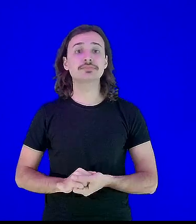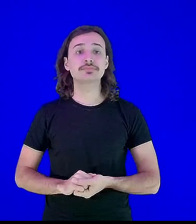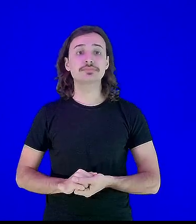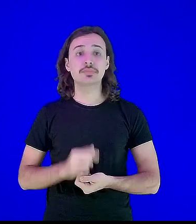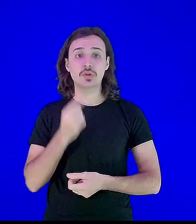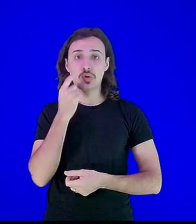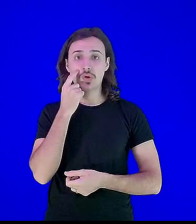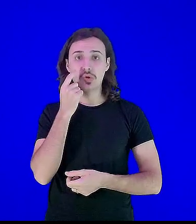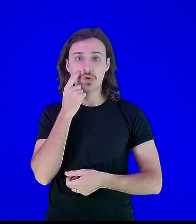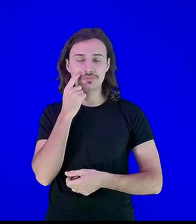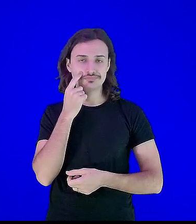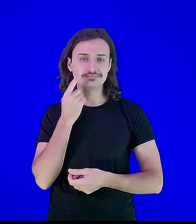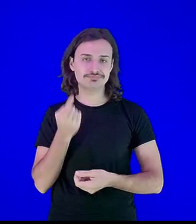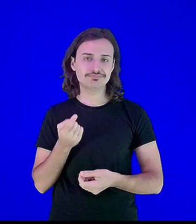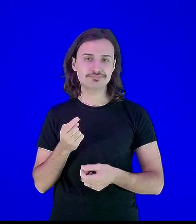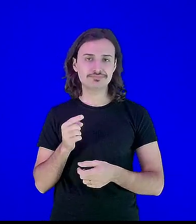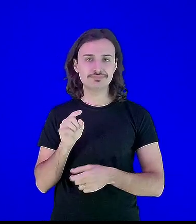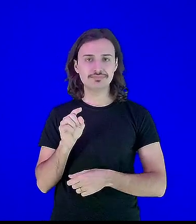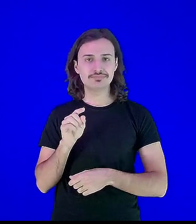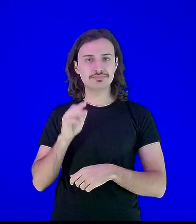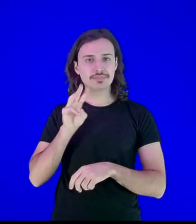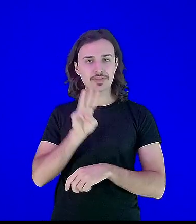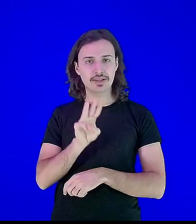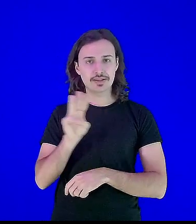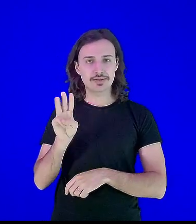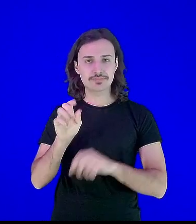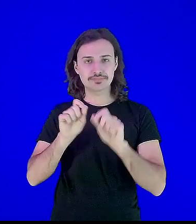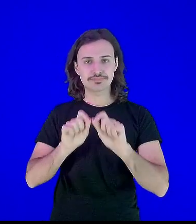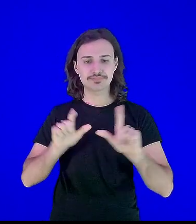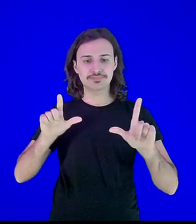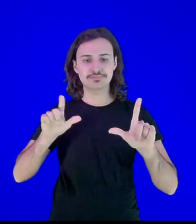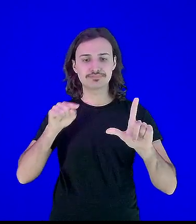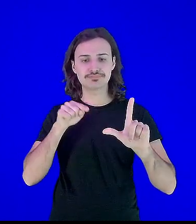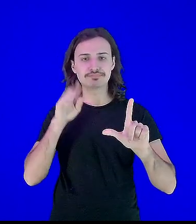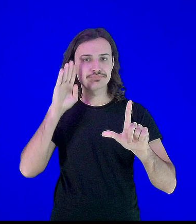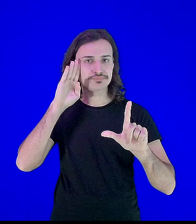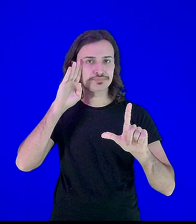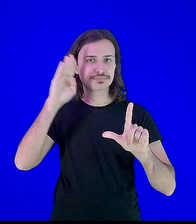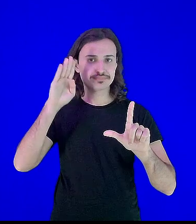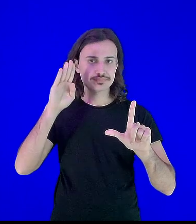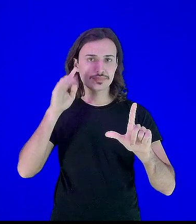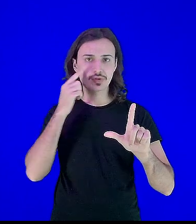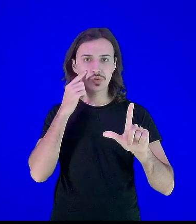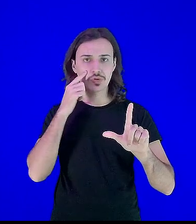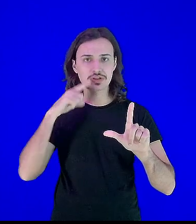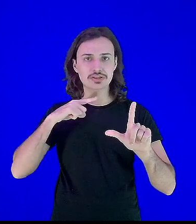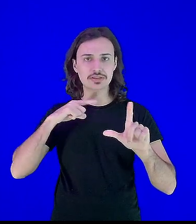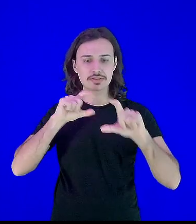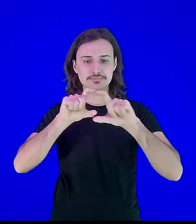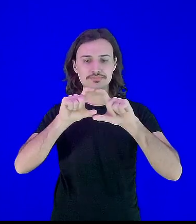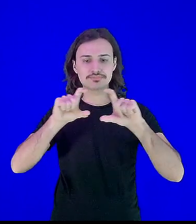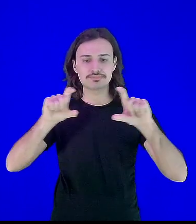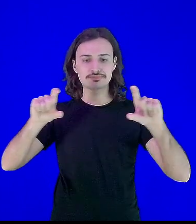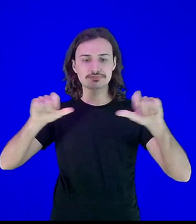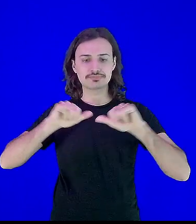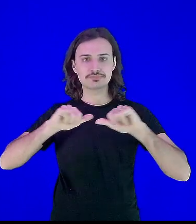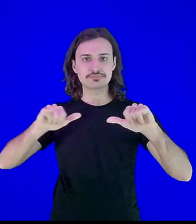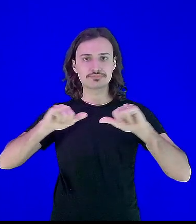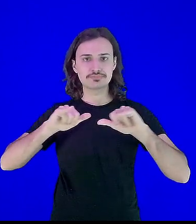as you can see, it has a warning up here it is saying that your data will not be saved online